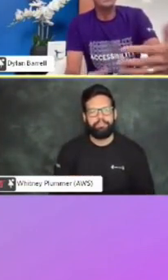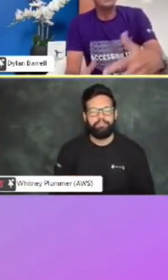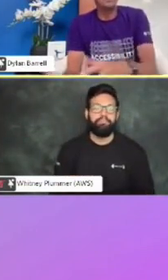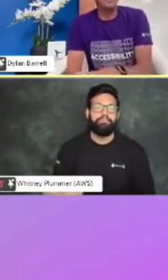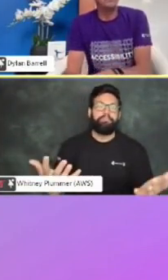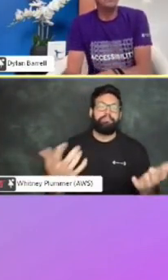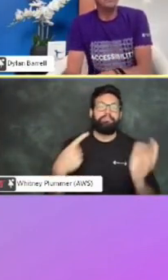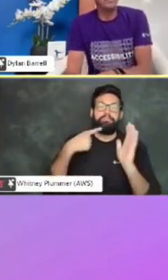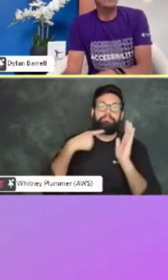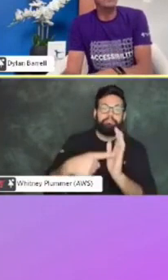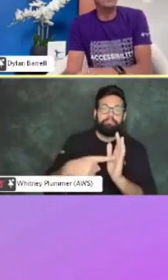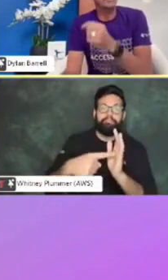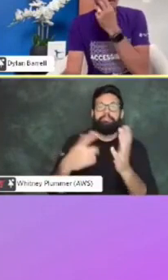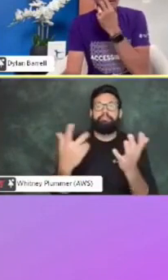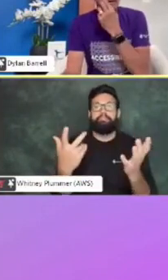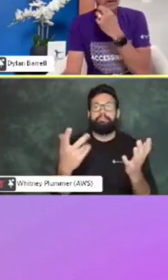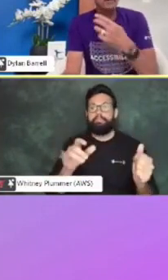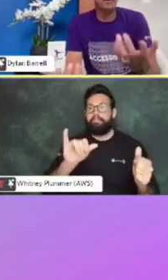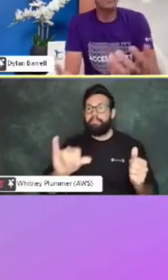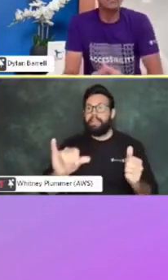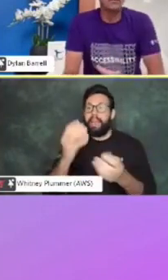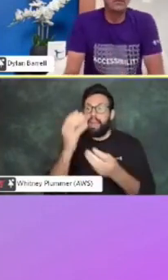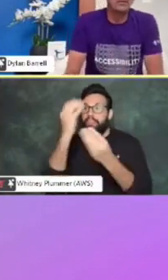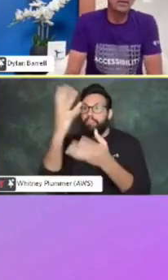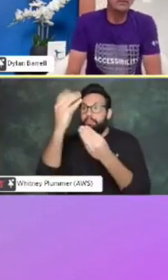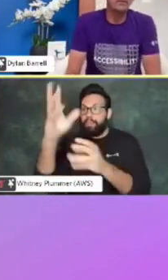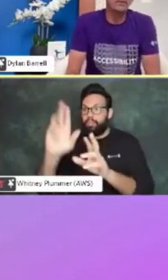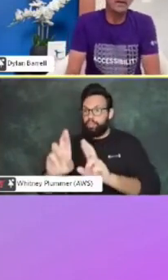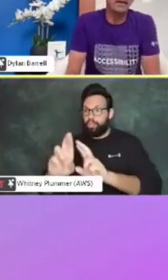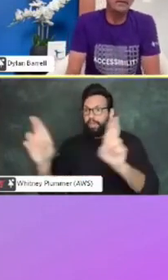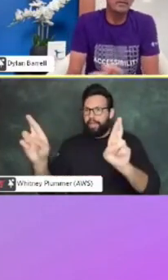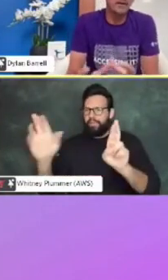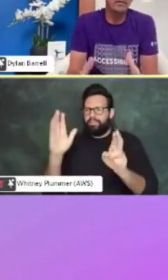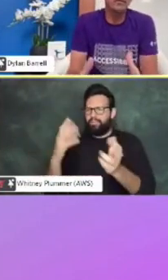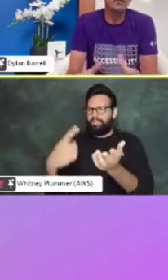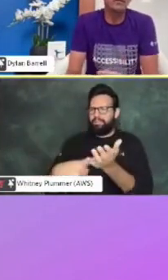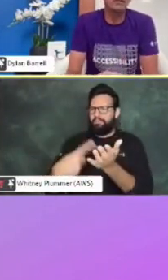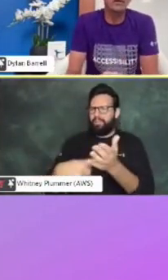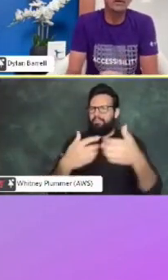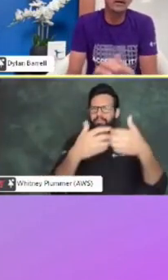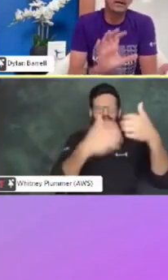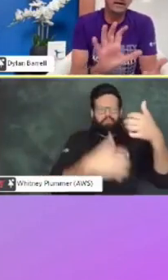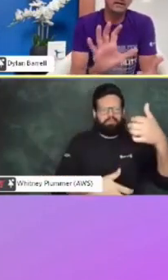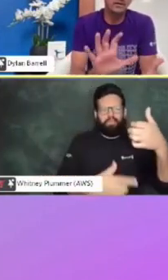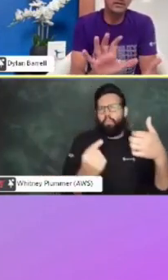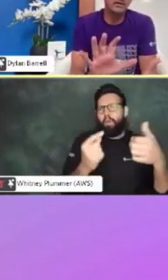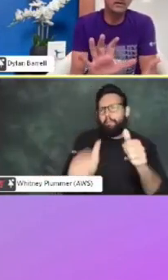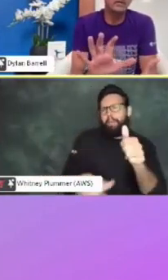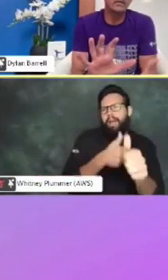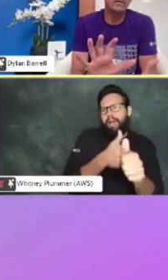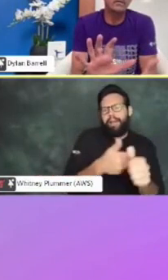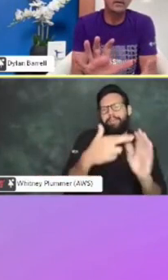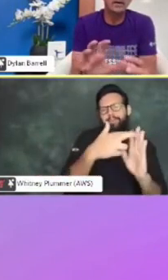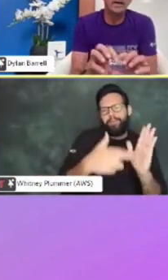does it match the semantics underneath? So what we have is we have an OCR model that once again looks at the screen